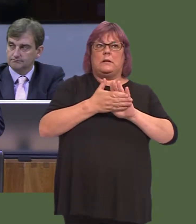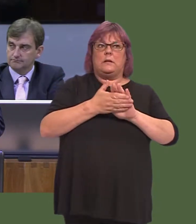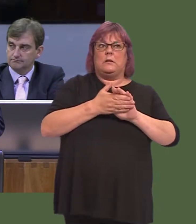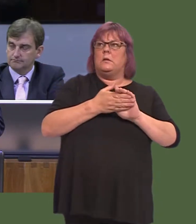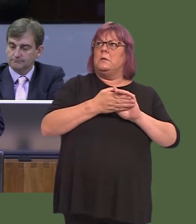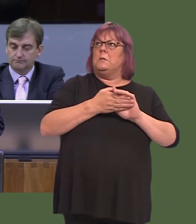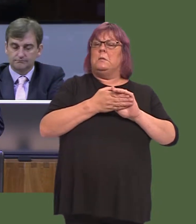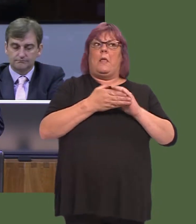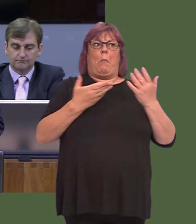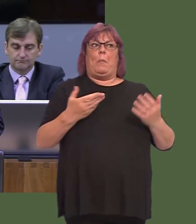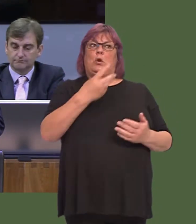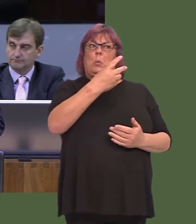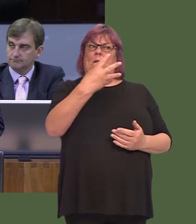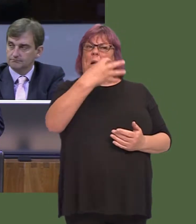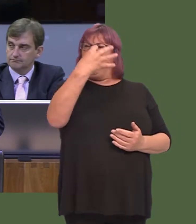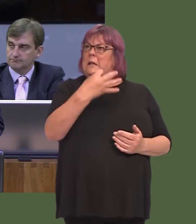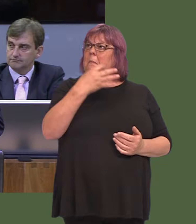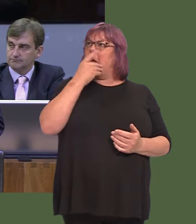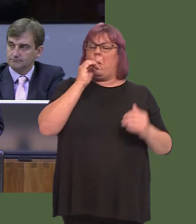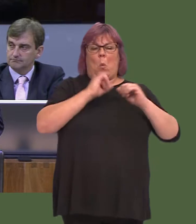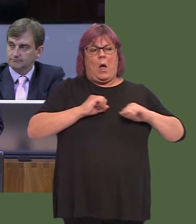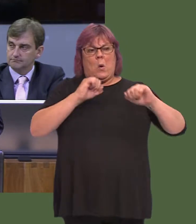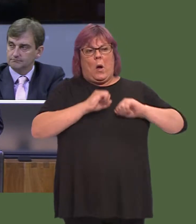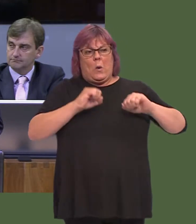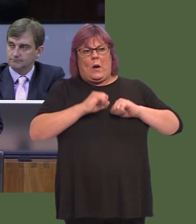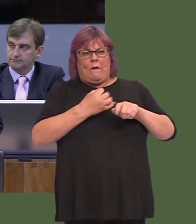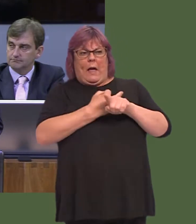in fouró25 per cent of peopleówaiting in excess of eight weeks to get the results that